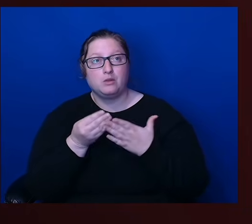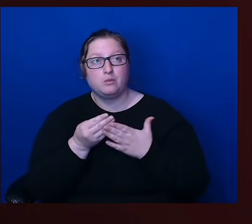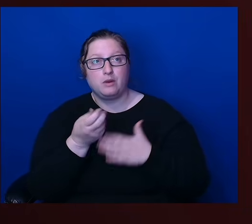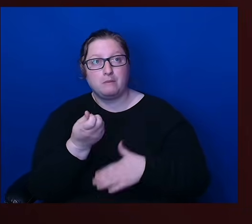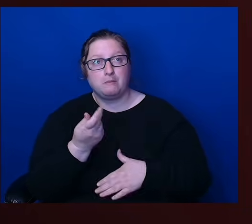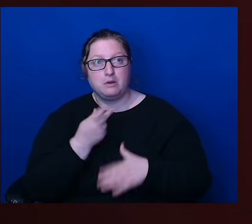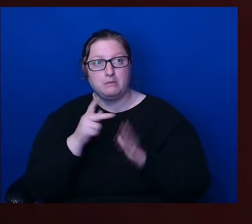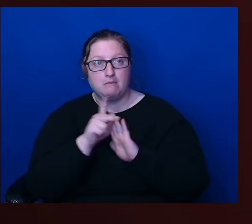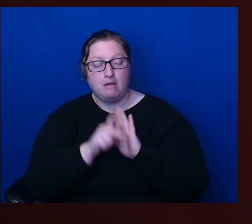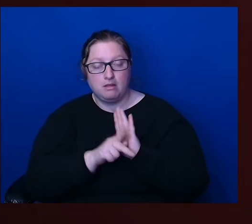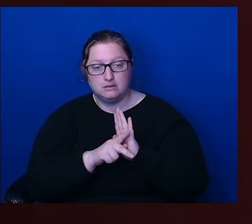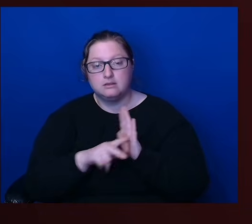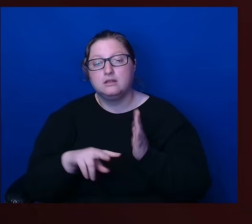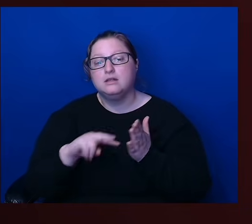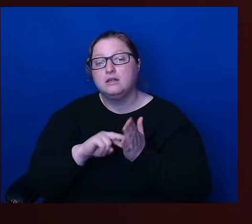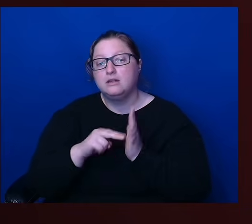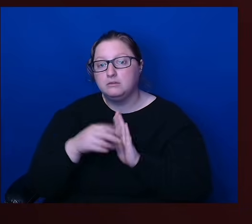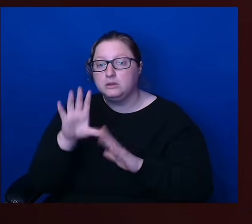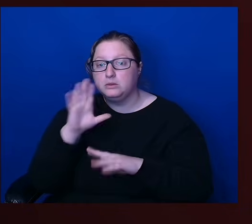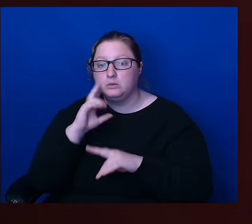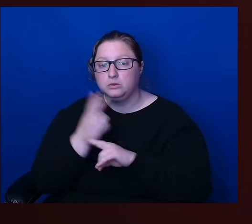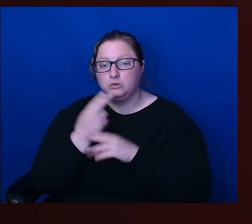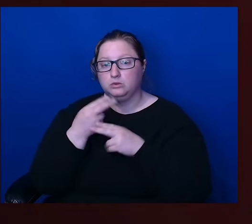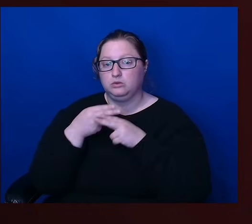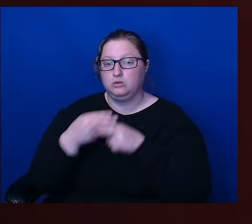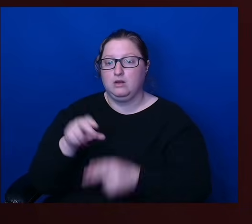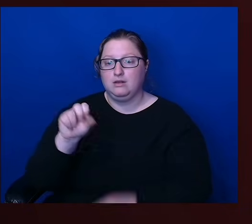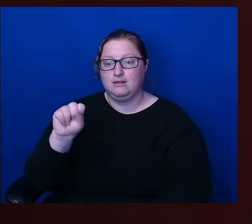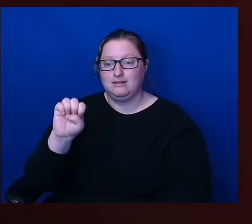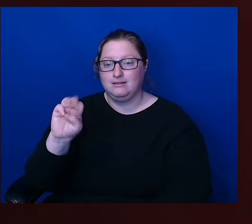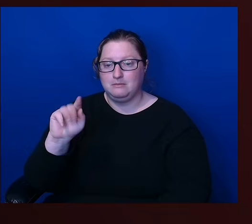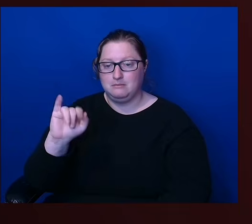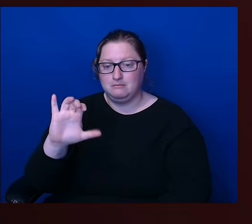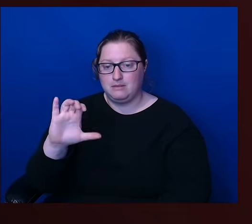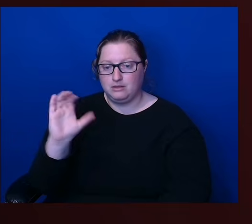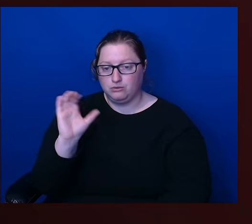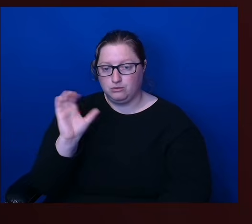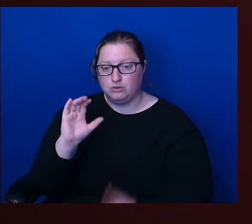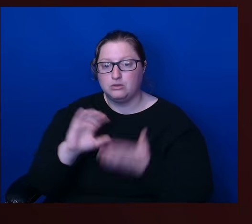this is going to use what's called semantic search. So, what it's doing is it's finding the text